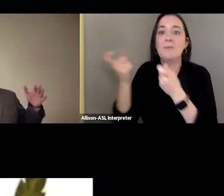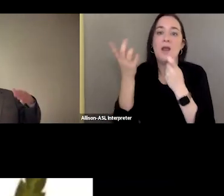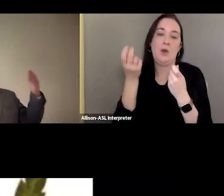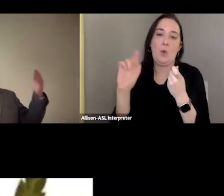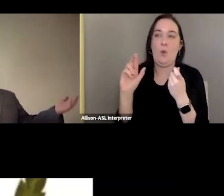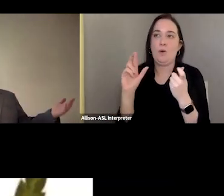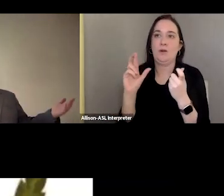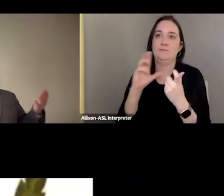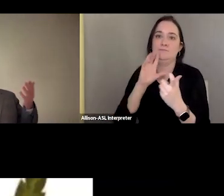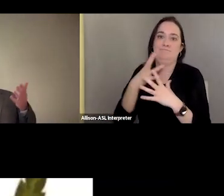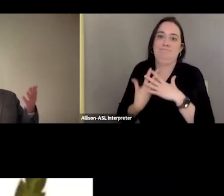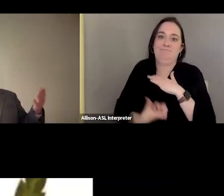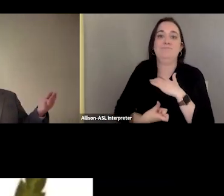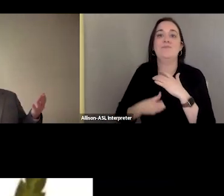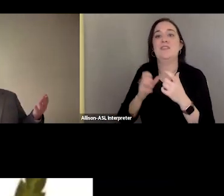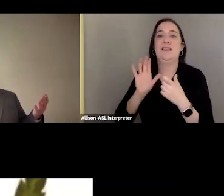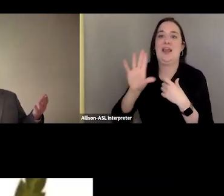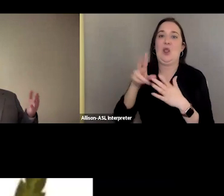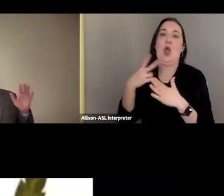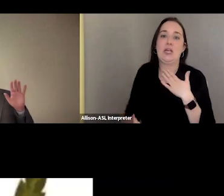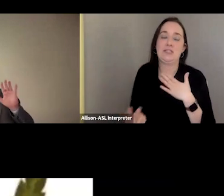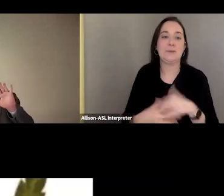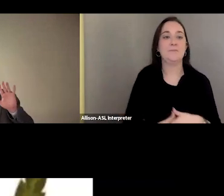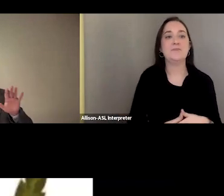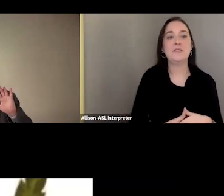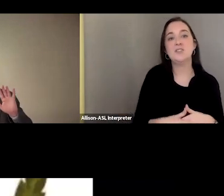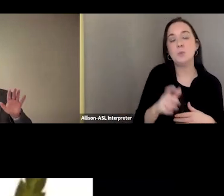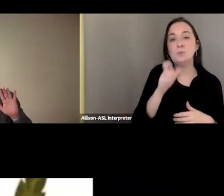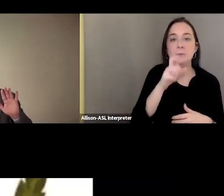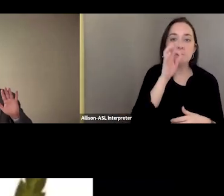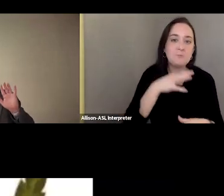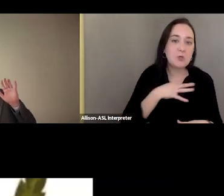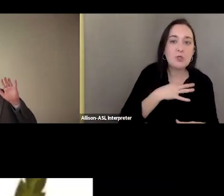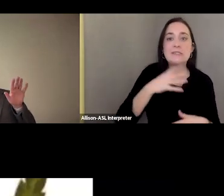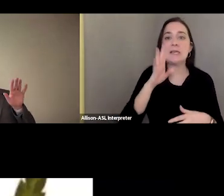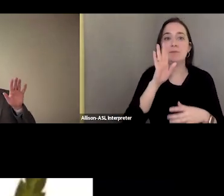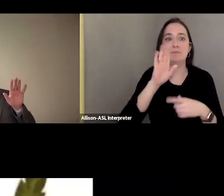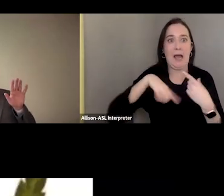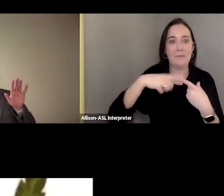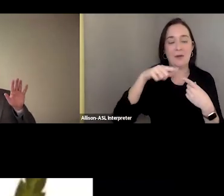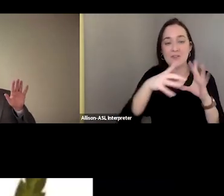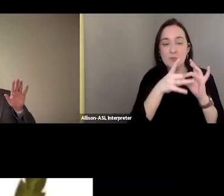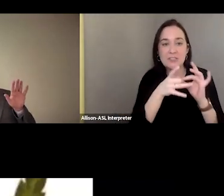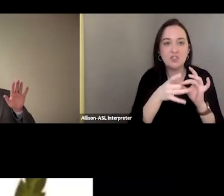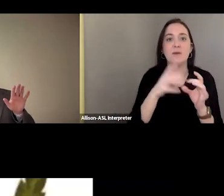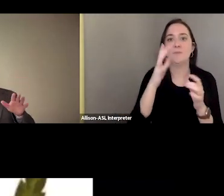There are lots of different hypotheses of why this behavior might exist, but there is a relationship, again, between alcohol use and marijuana.